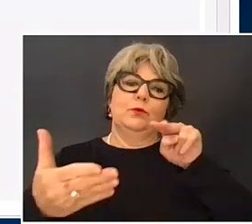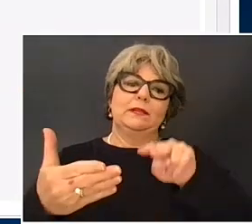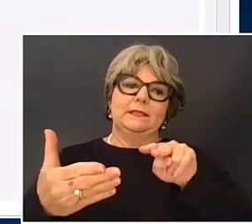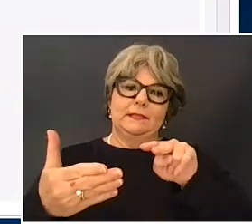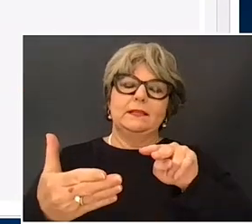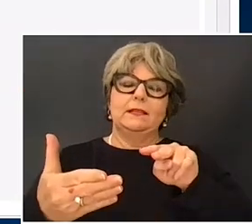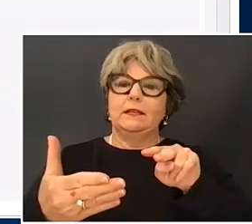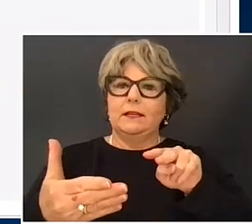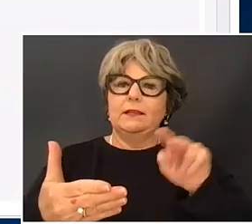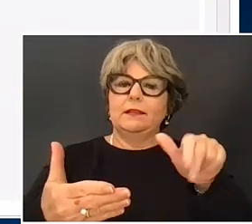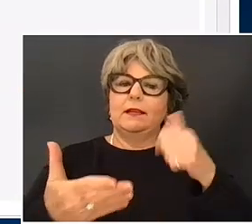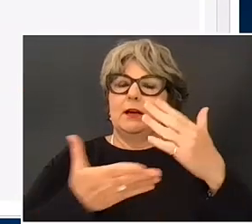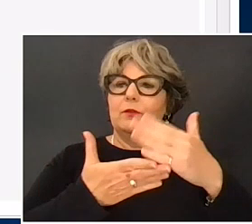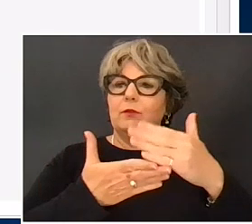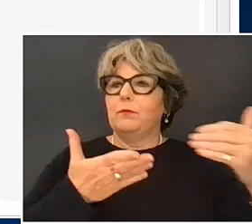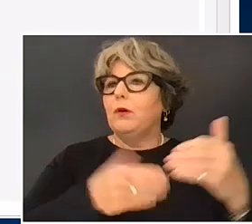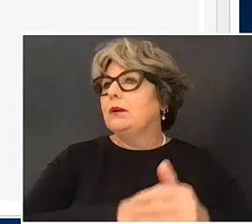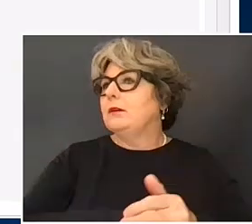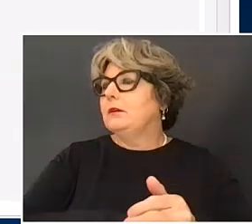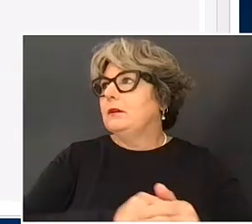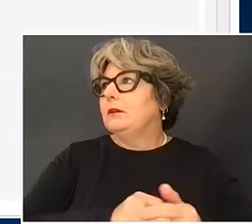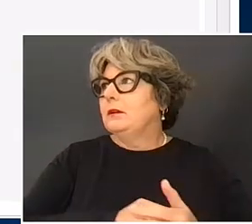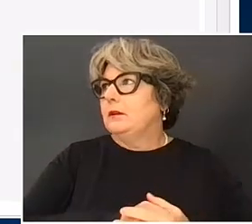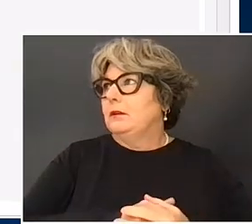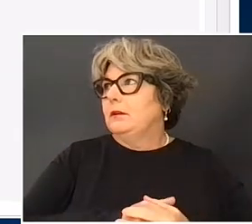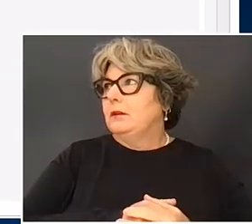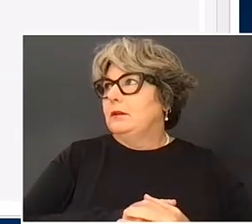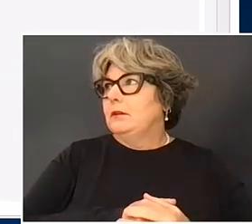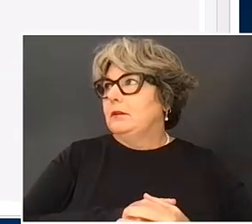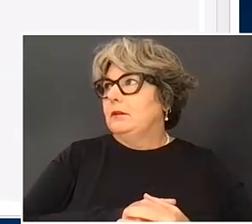it. However, I guess the question I would